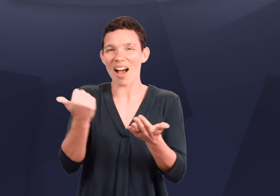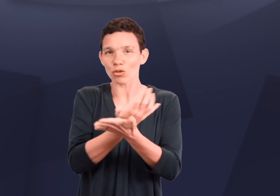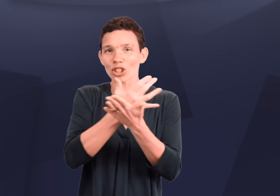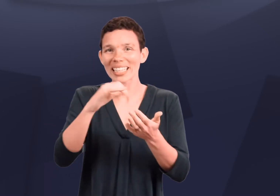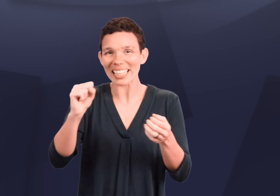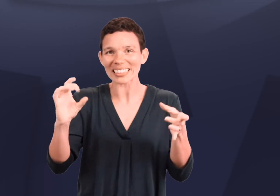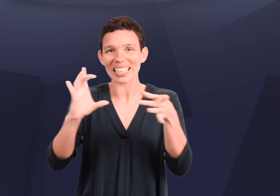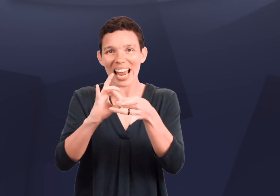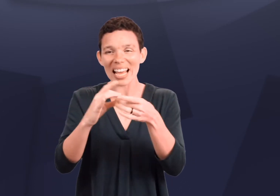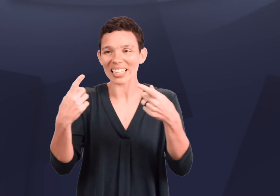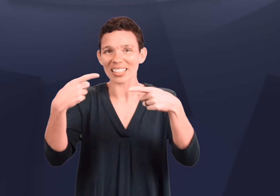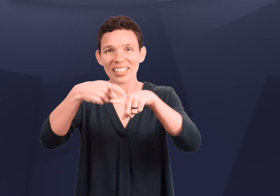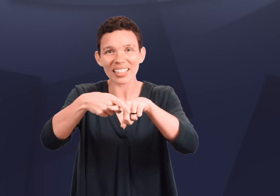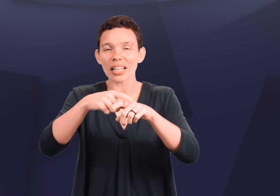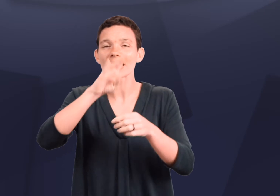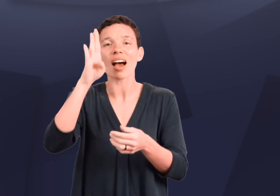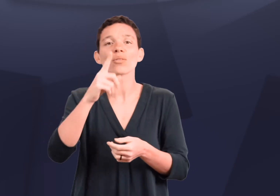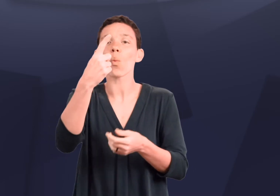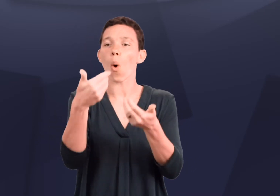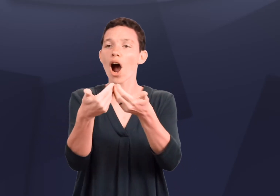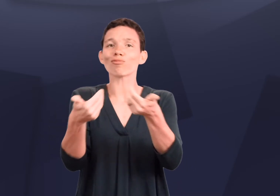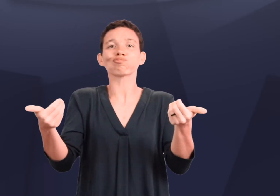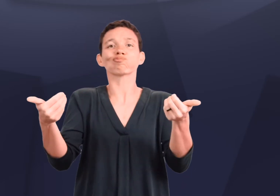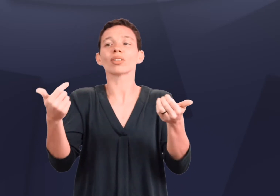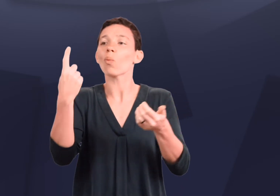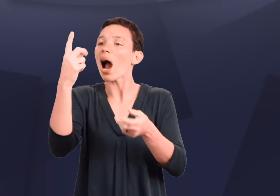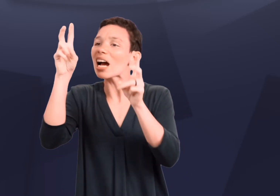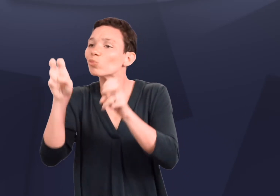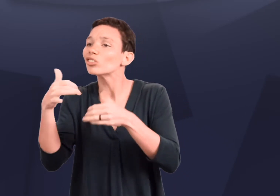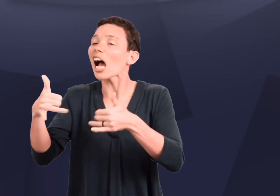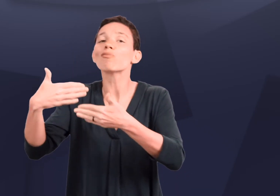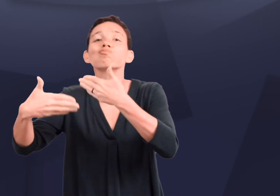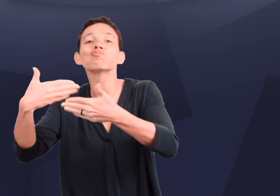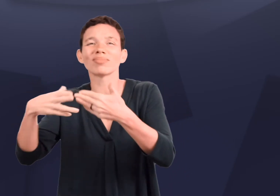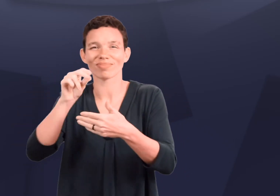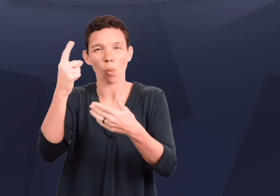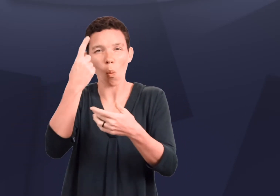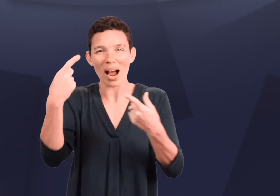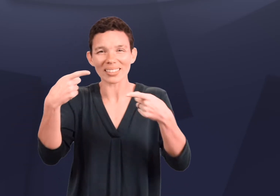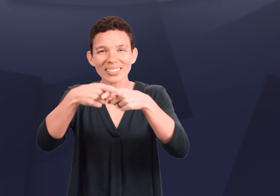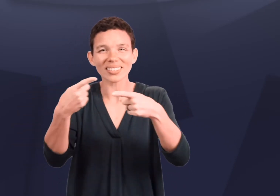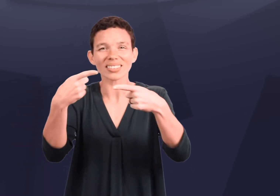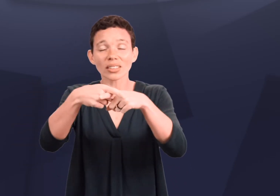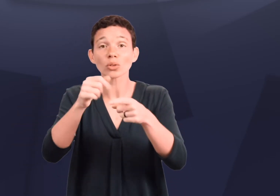and is much more complicated than a single issue. Everything is connected.